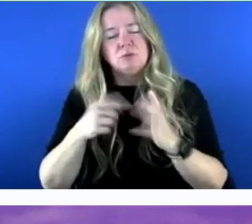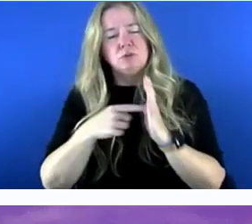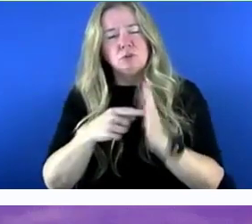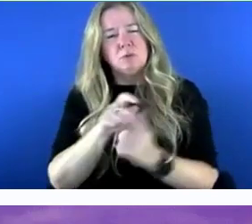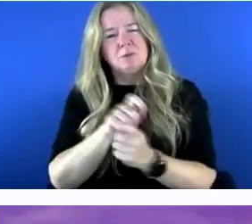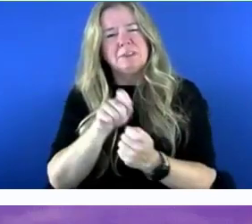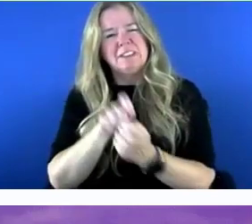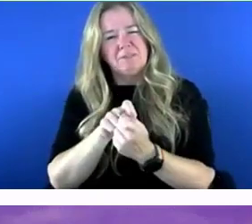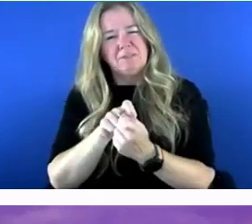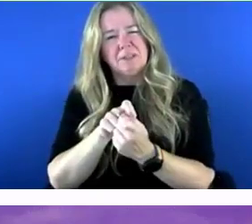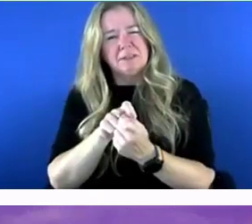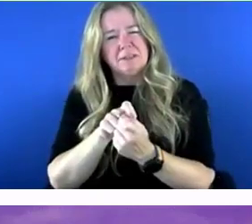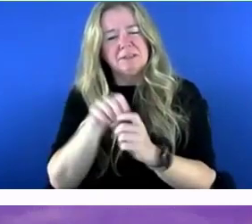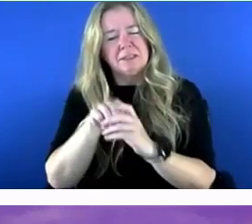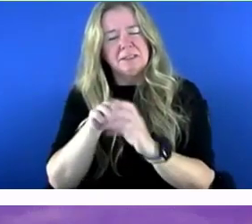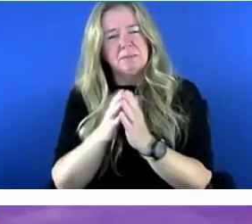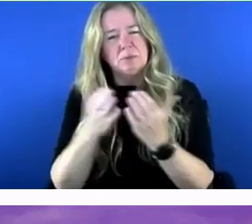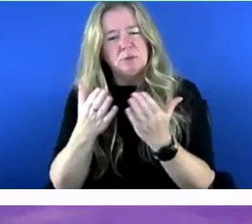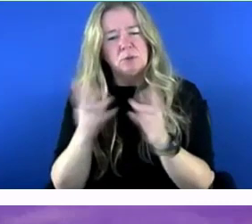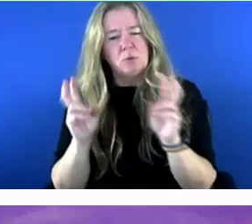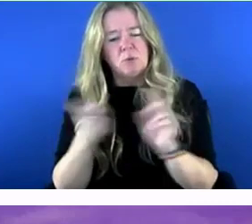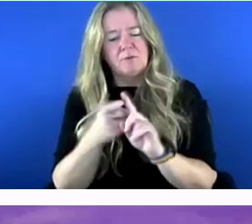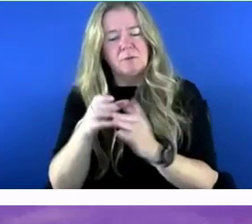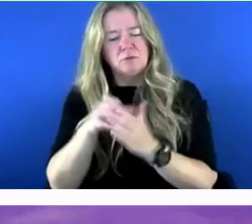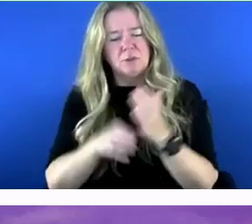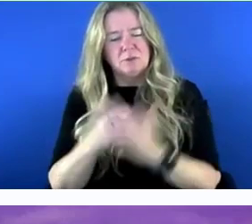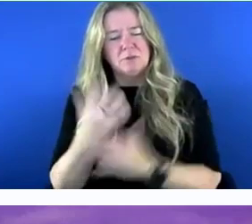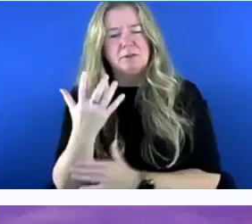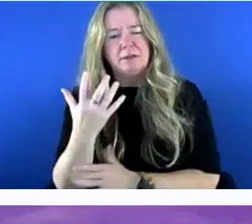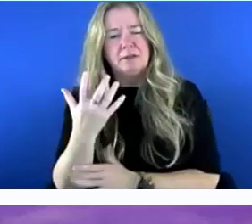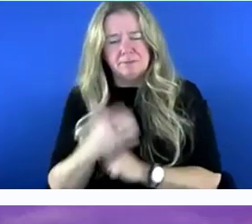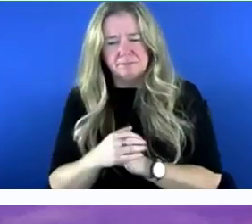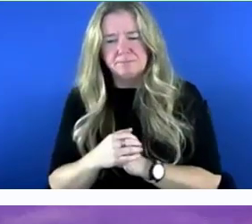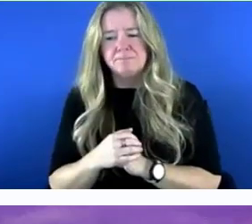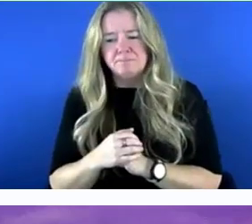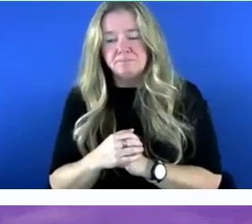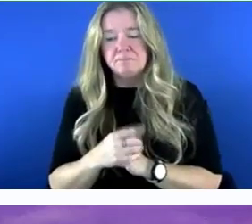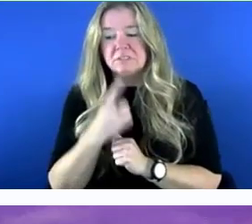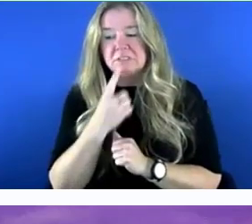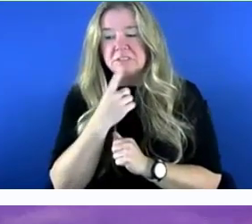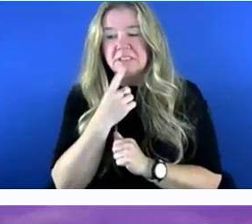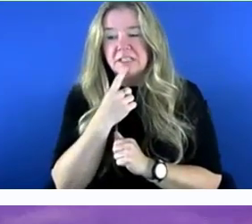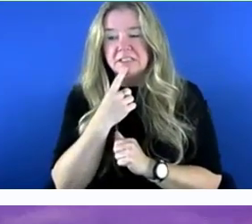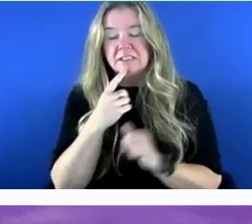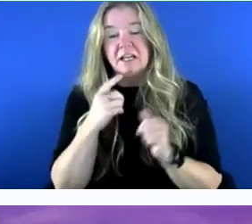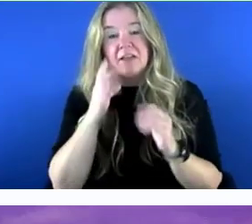to this quote from chapter five that says, "The expectation